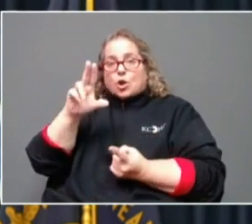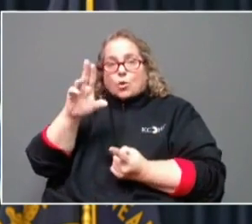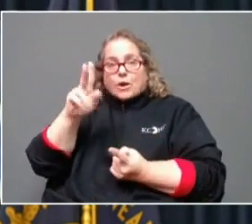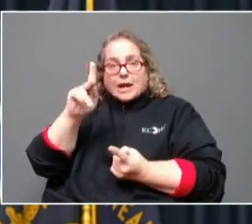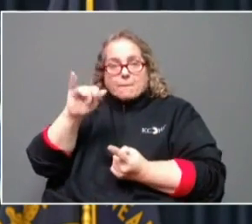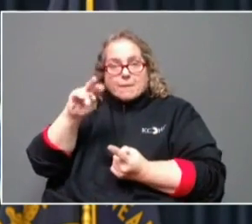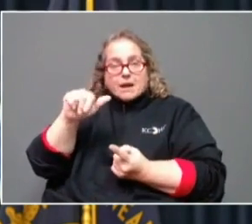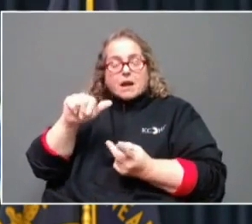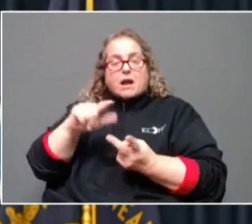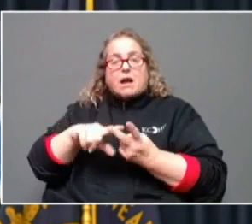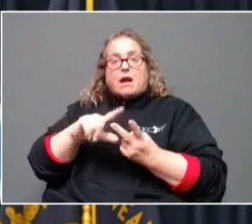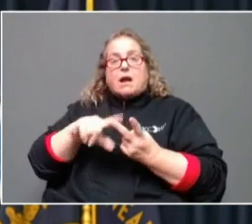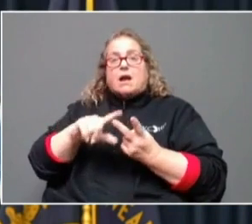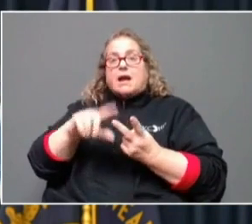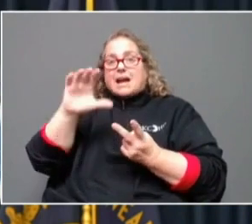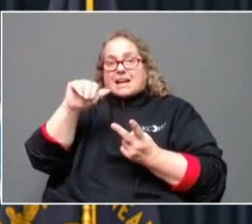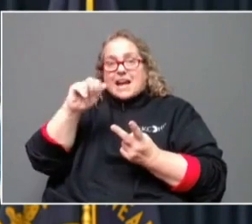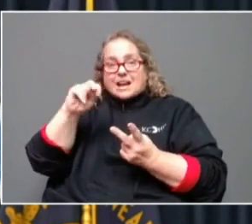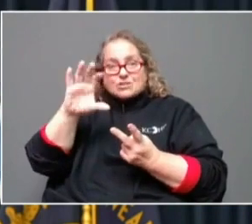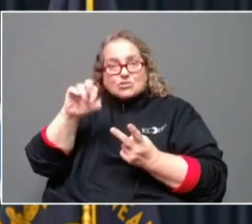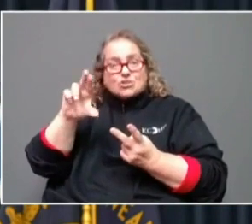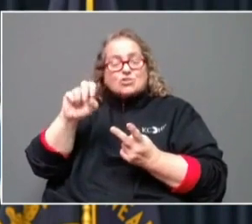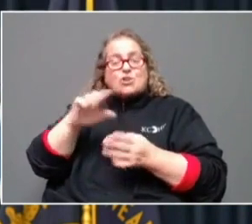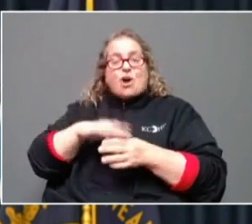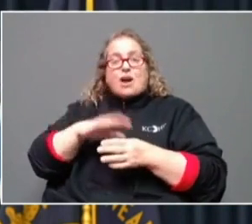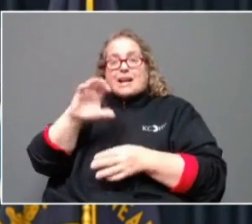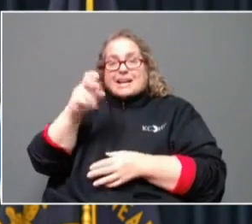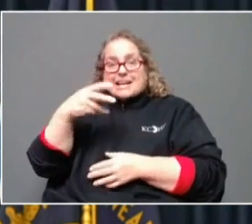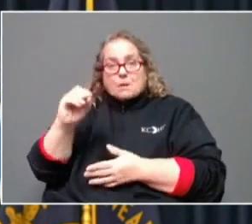other cancers on chemotherapy, you have rheumatoid arthritis or other